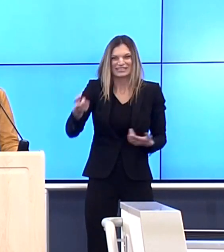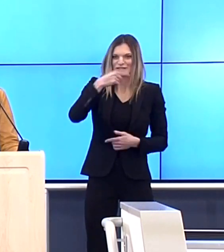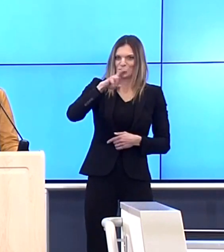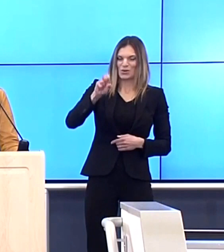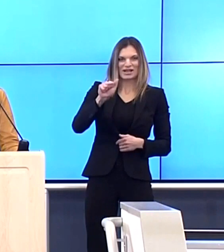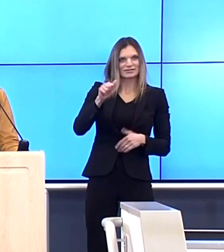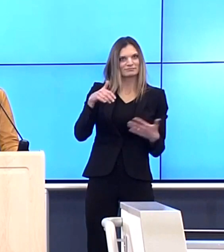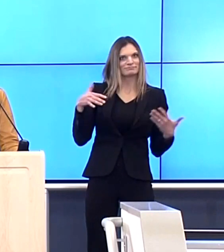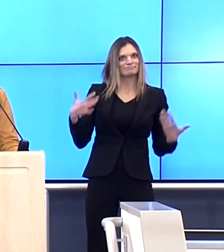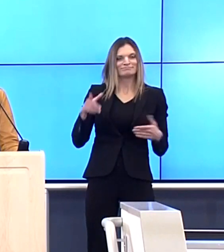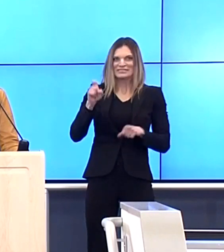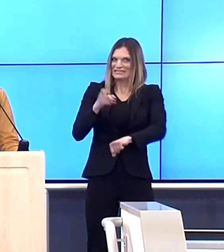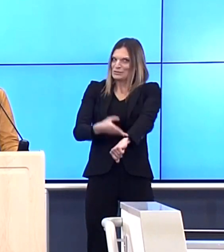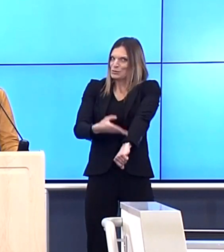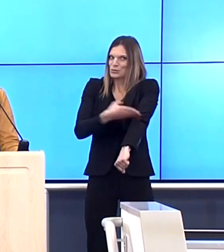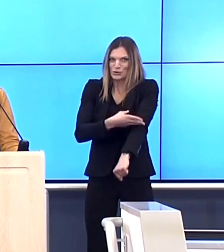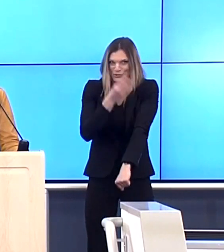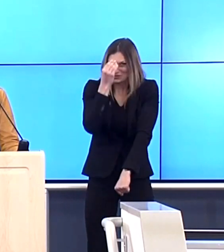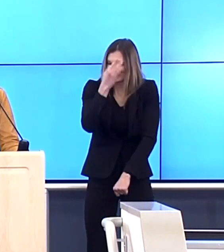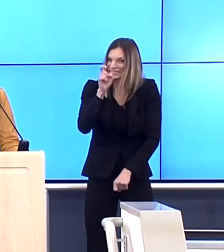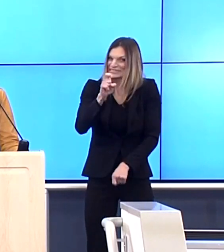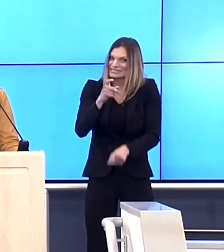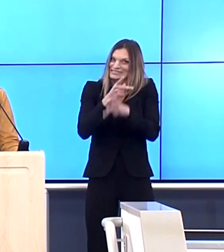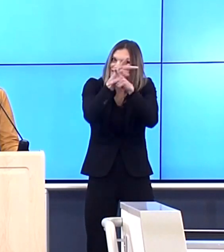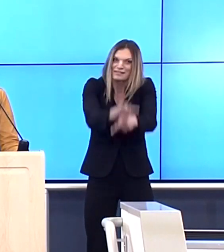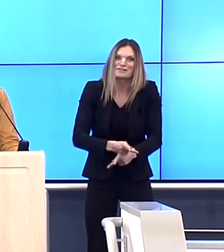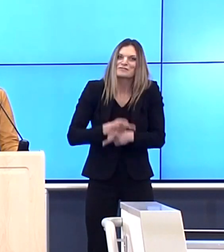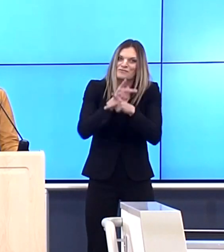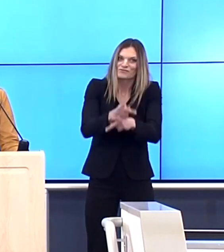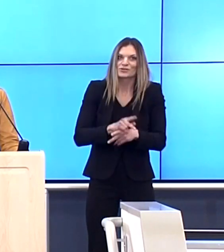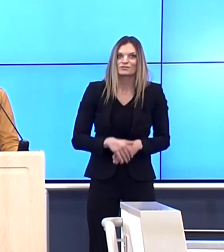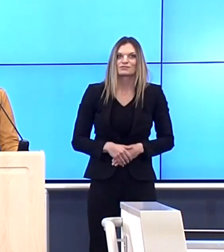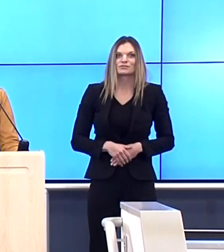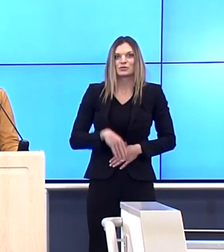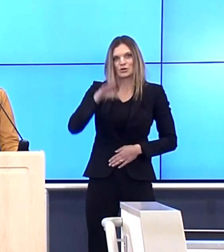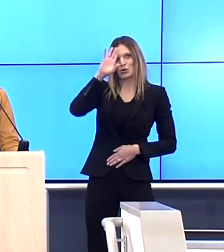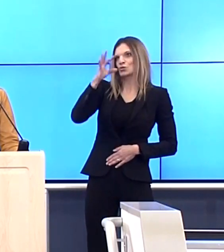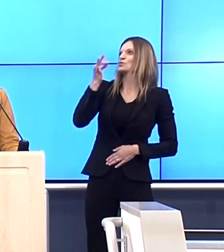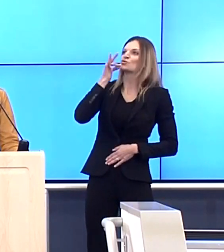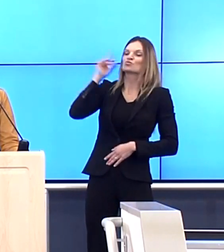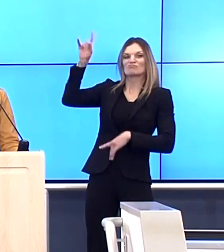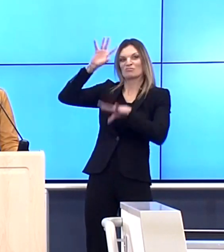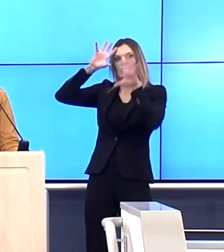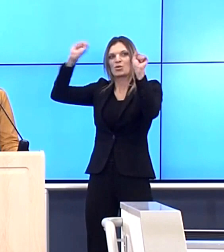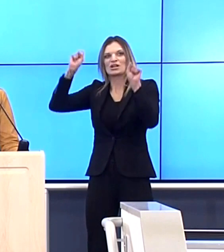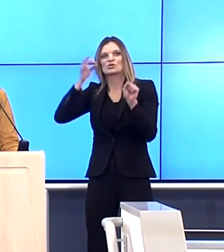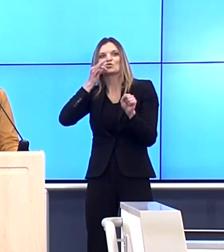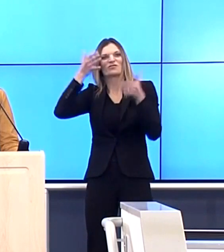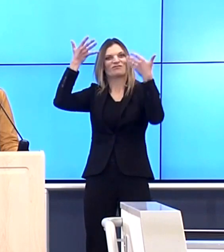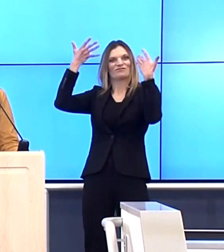FATALITIES. WE, AS A NATION, HAVE GOT TO WE, AS A NATION, HAVE GOT TO COMING TOGETHER TO FIGHT THIS COMING TOGETHER TO FIGHT THIS VIRUS. VIRUS. AS THE PRESIDENT PREPARES TO